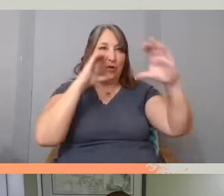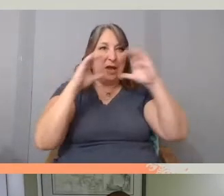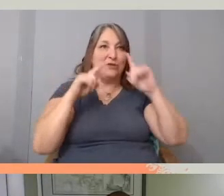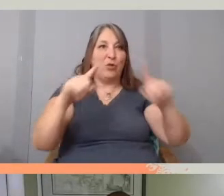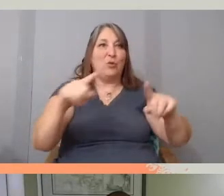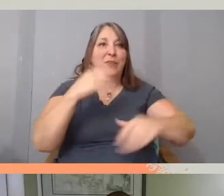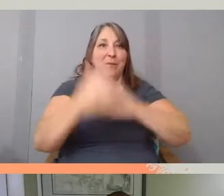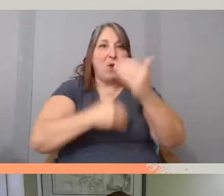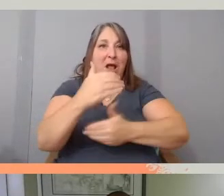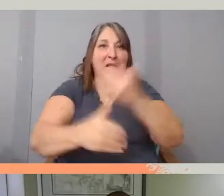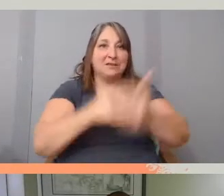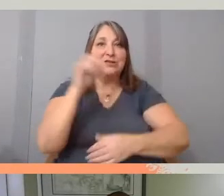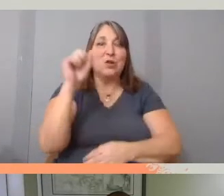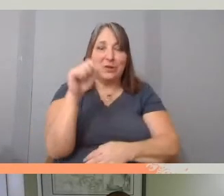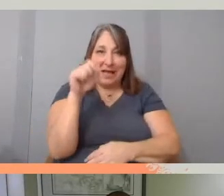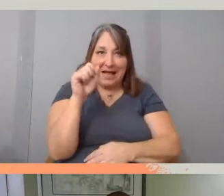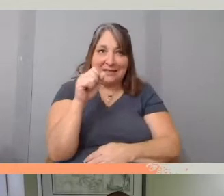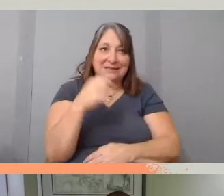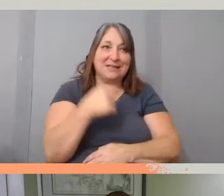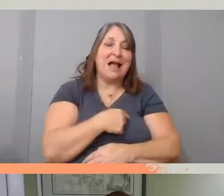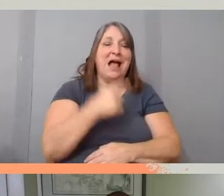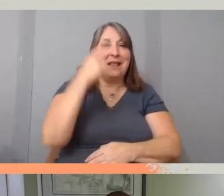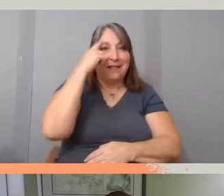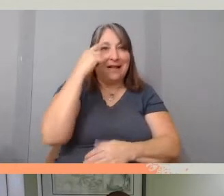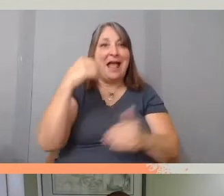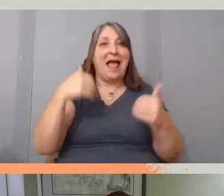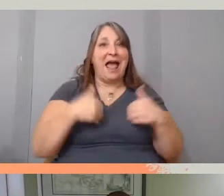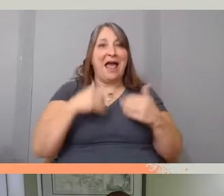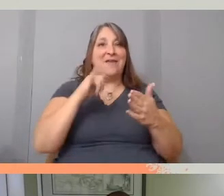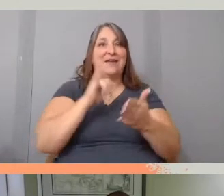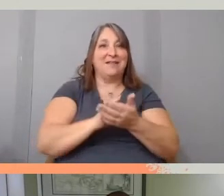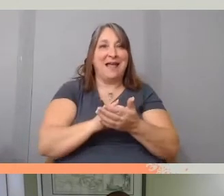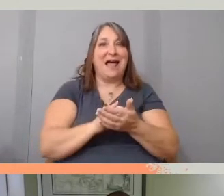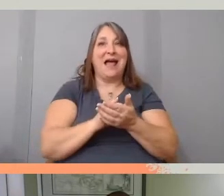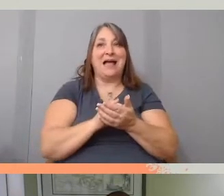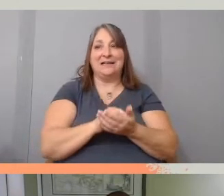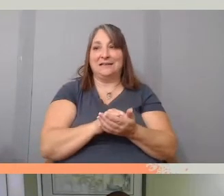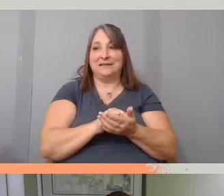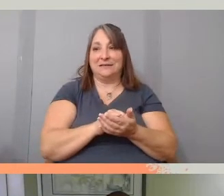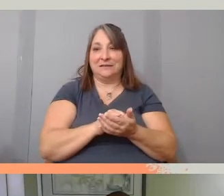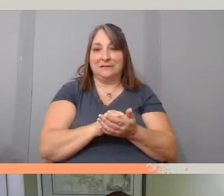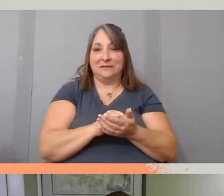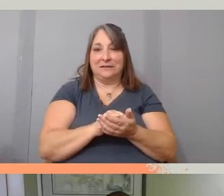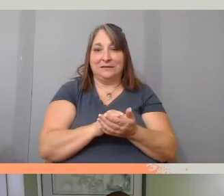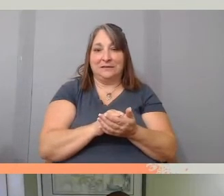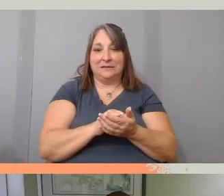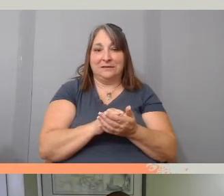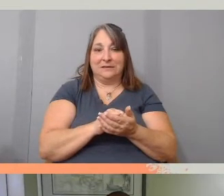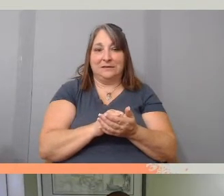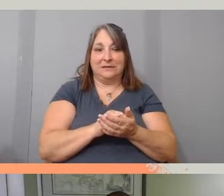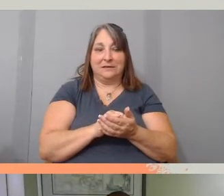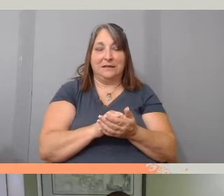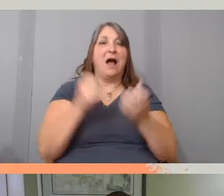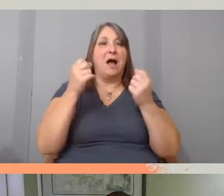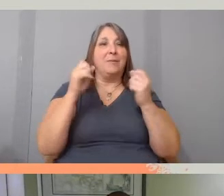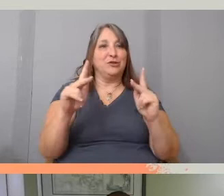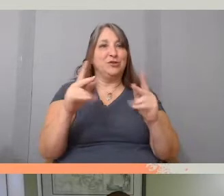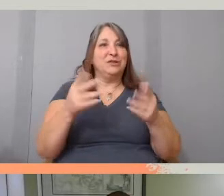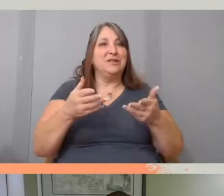So, yeah, I do think having kind of that space to, you know, allow for mentorship or debriefing